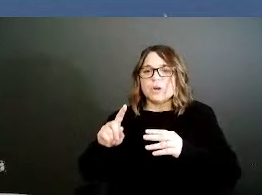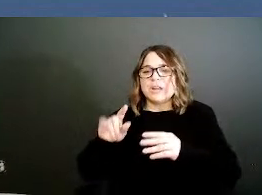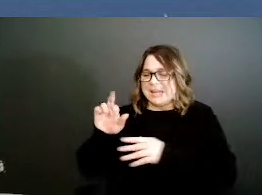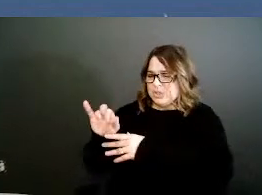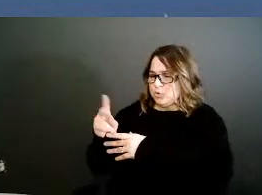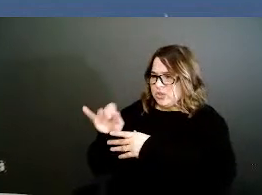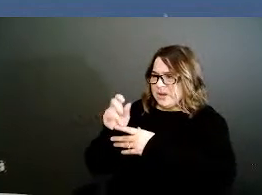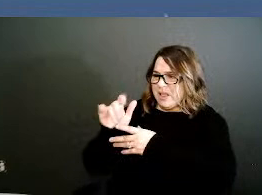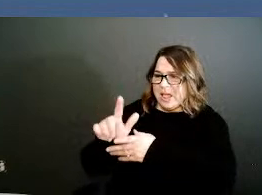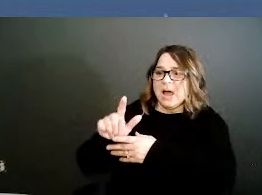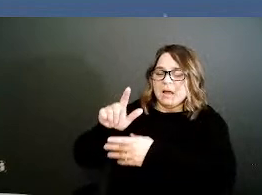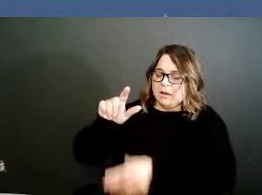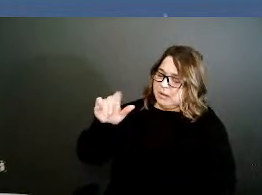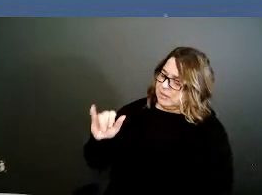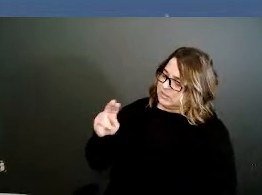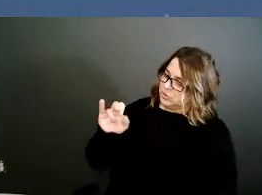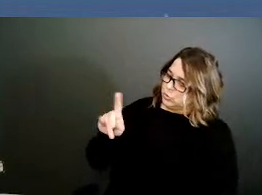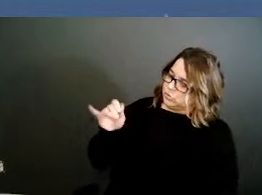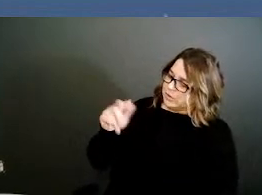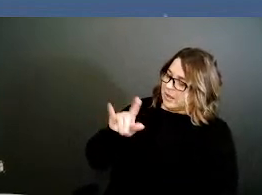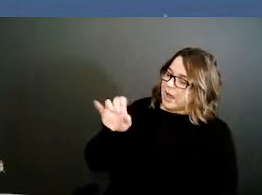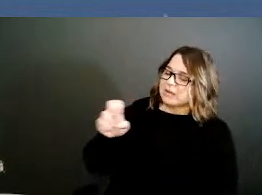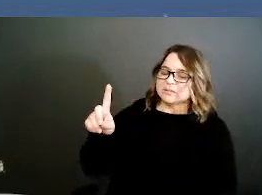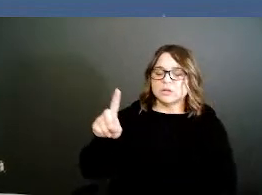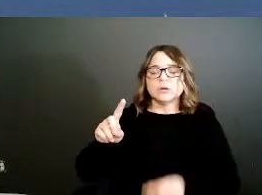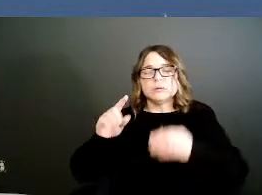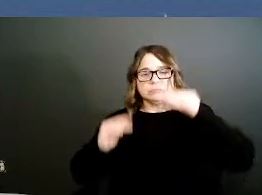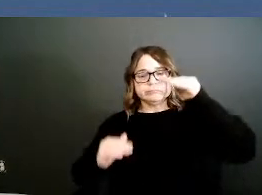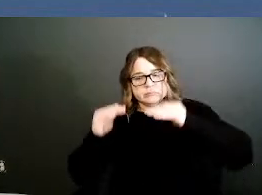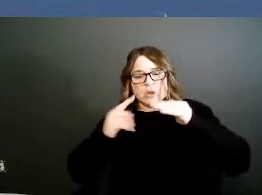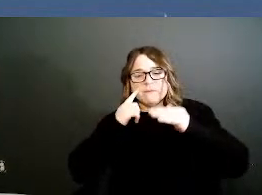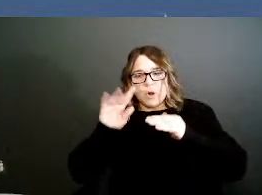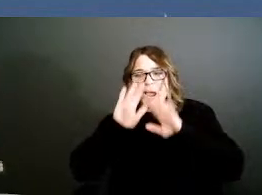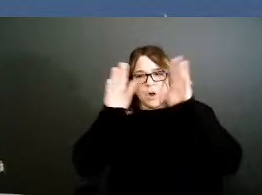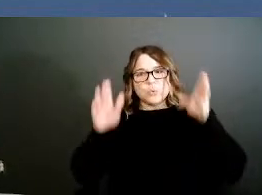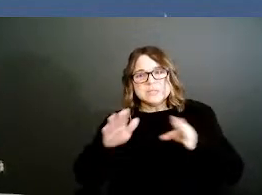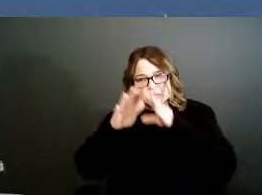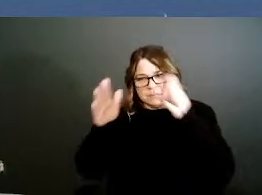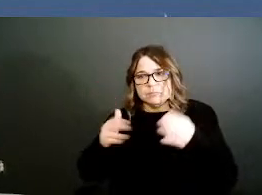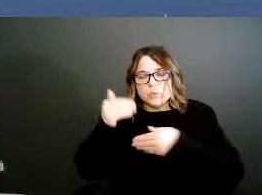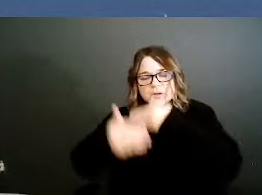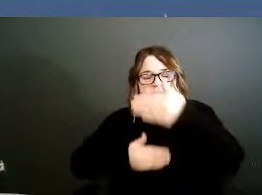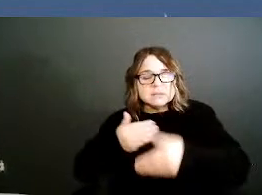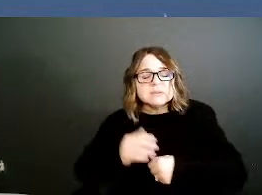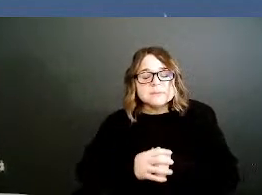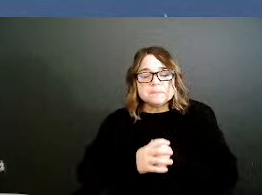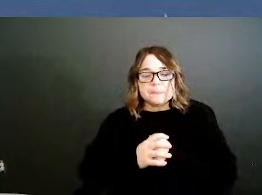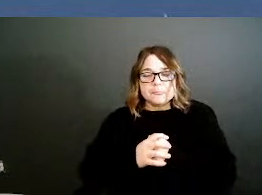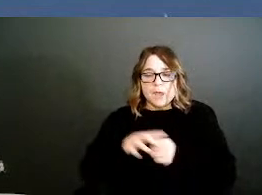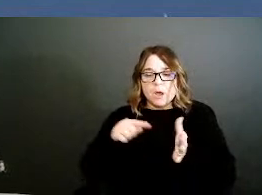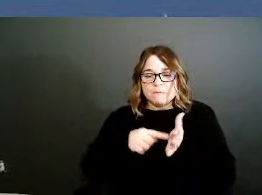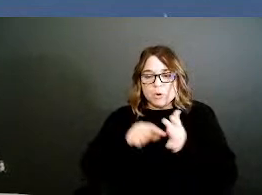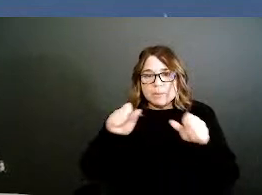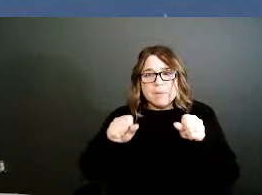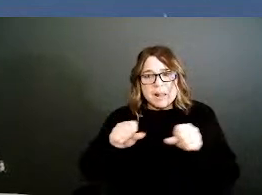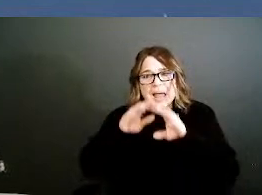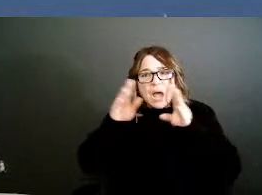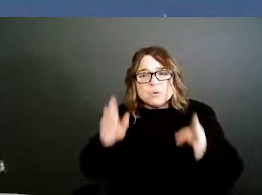HOUSING FORCES ALSO ENVIRONMENTAL JUSTICE BECAUSE THE LACK OF AFFORDABLE LOW-INCOME FOLKS TO LIVE FARTHER AWAY, INCREASING RELIANCE ON VEHICLES AND CARBON EMISSIONS AND FOR